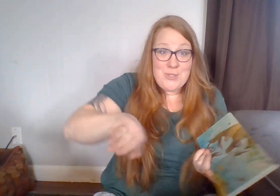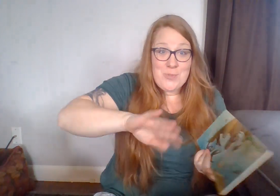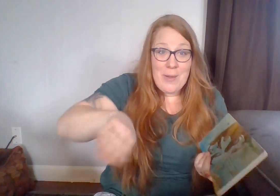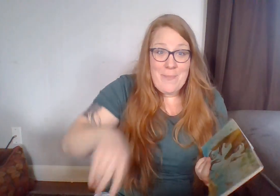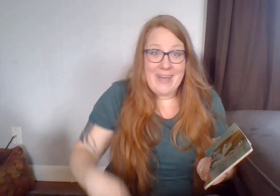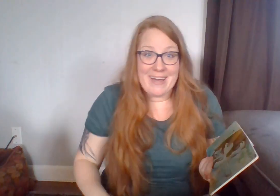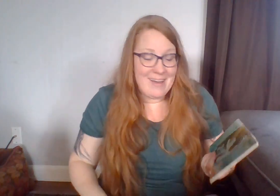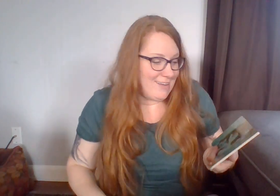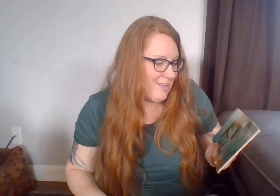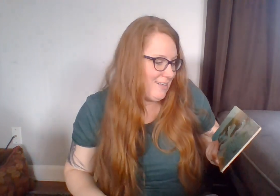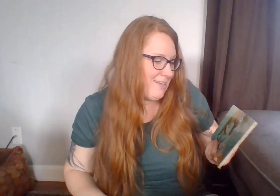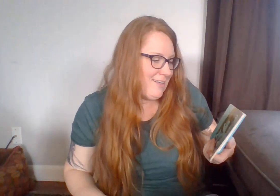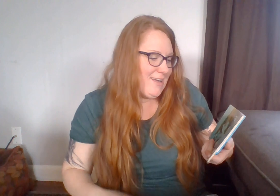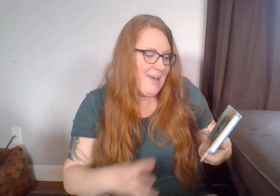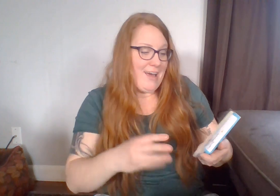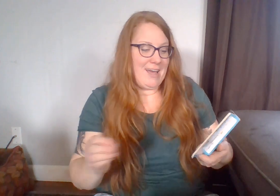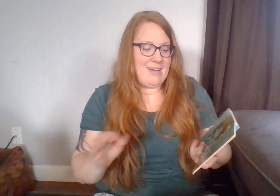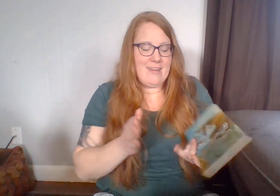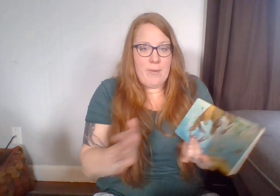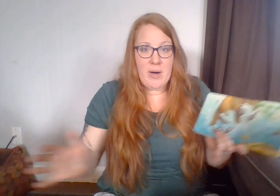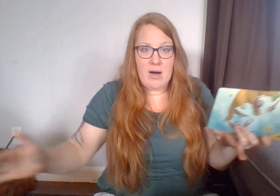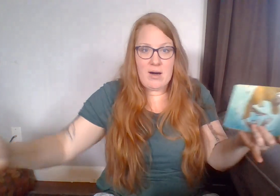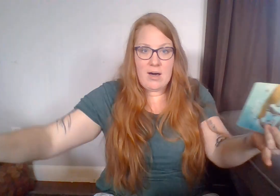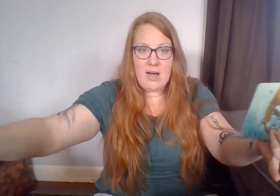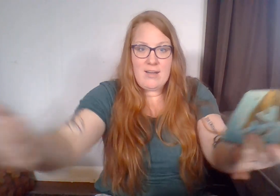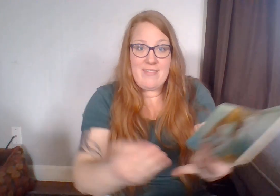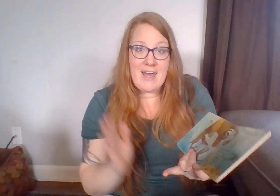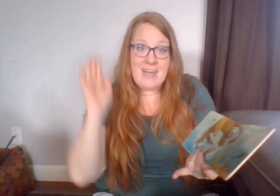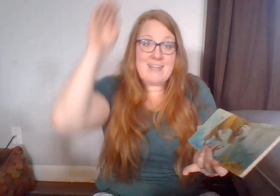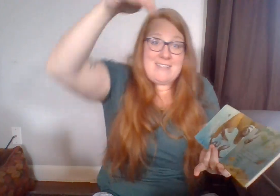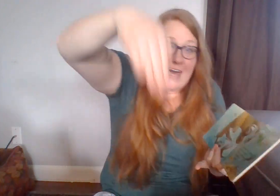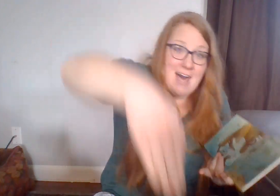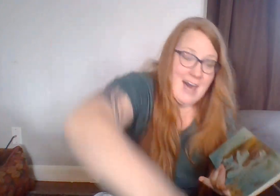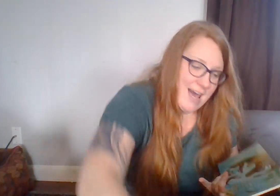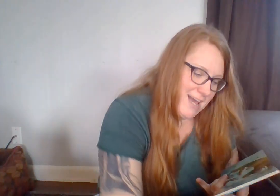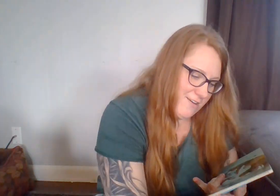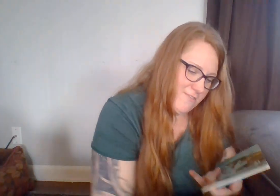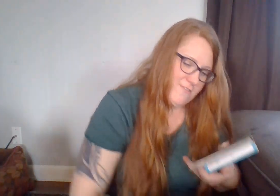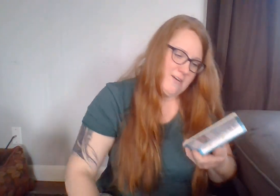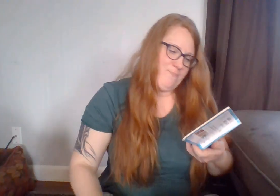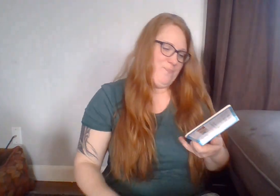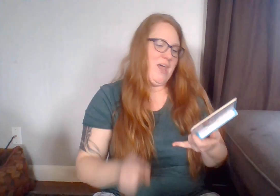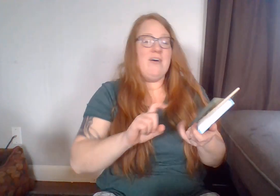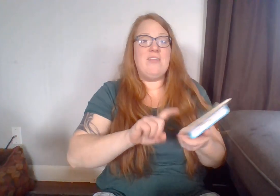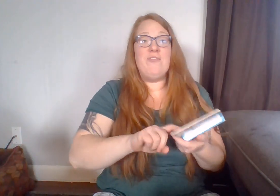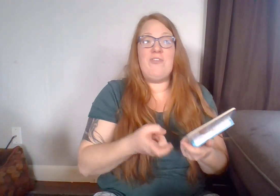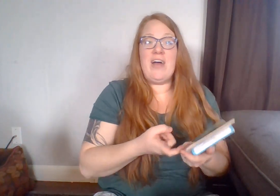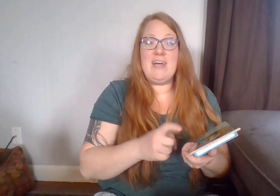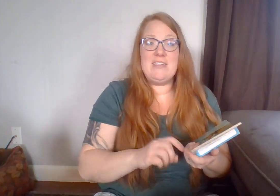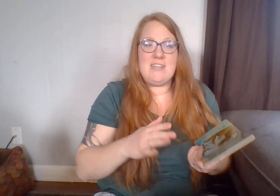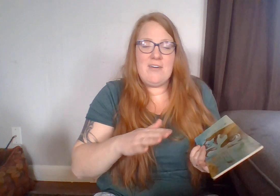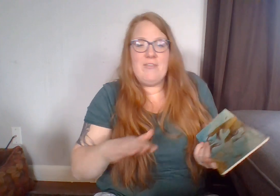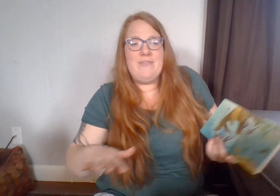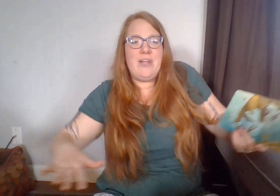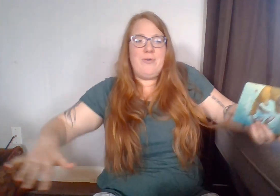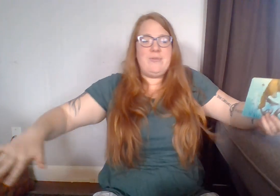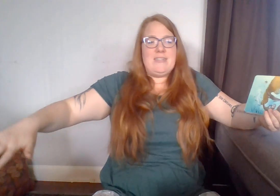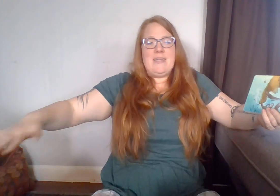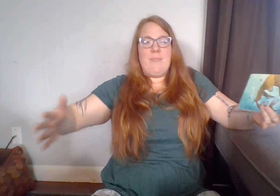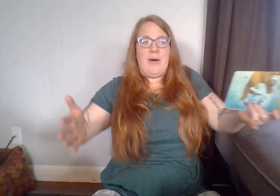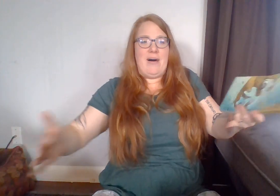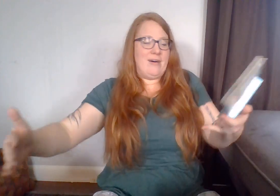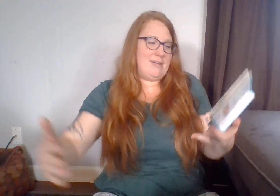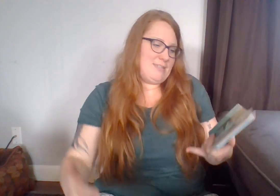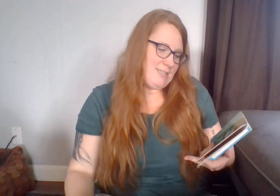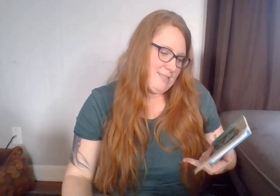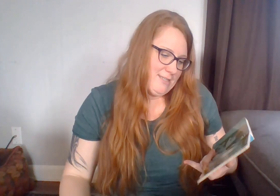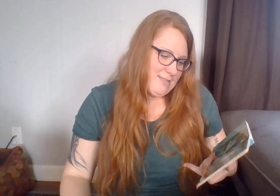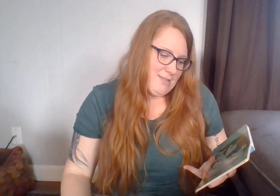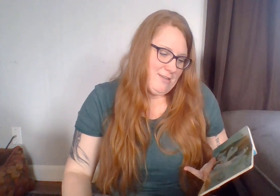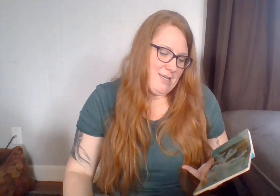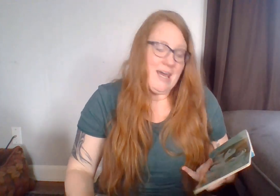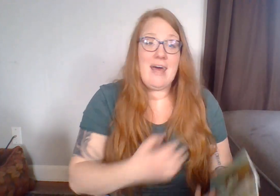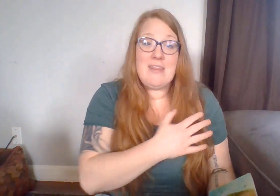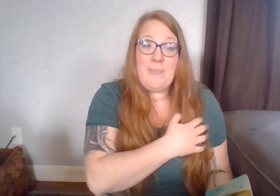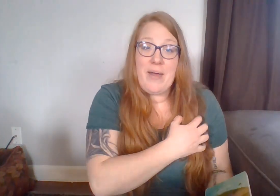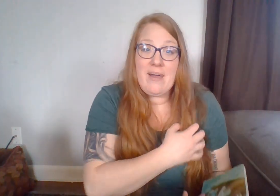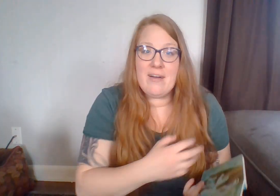swimming!" and in the pond they dive the friends float in the pond and the bear